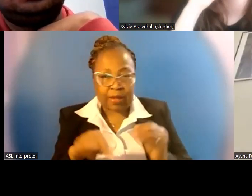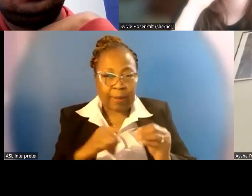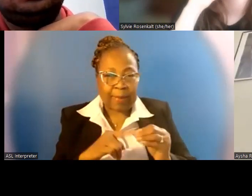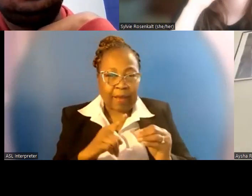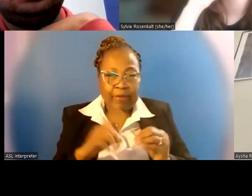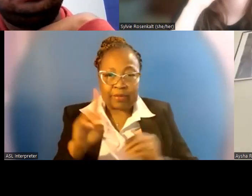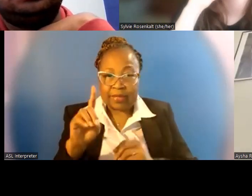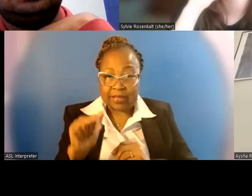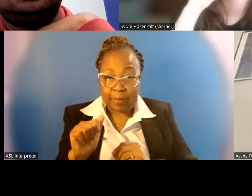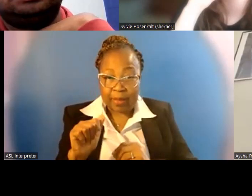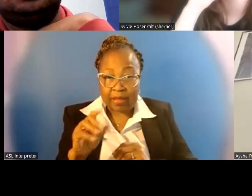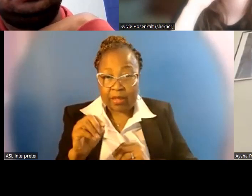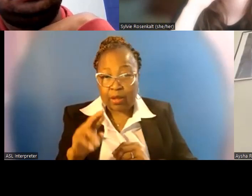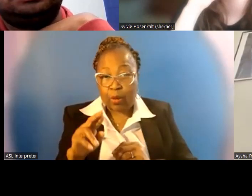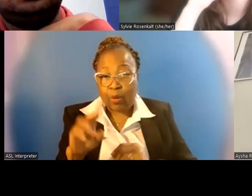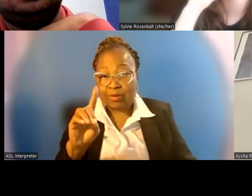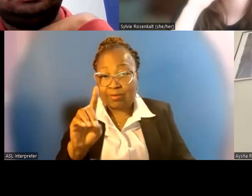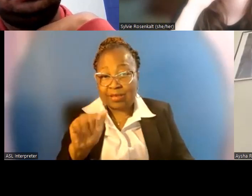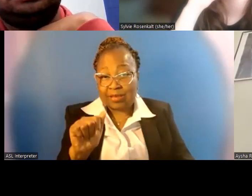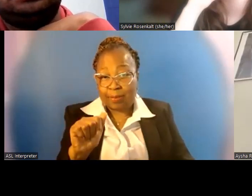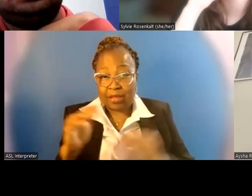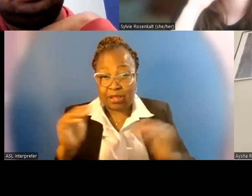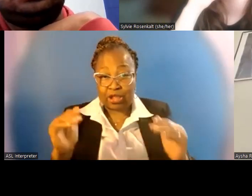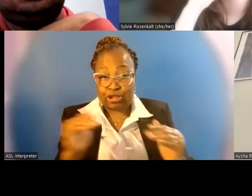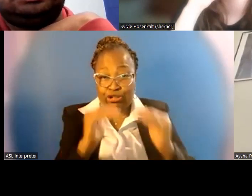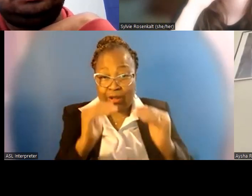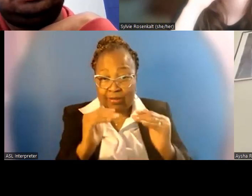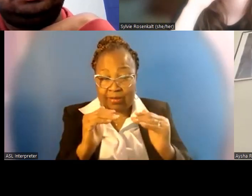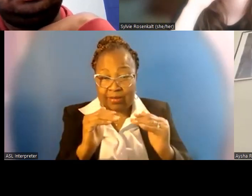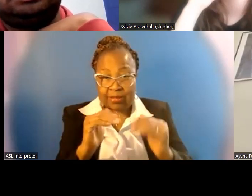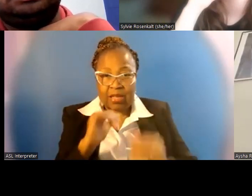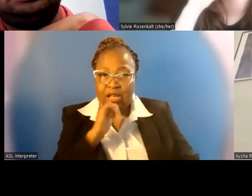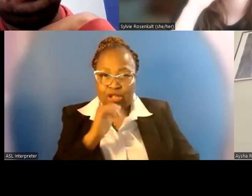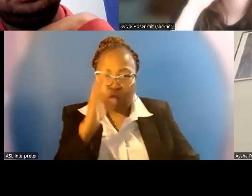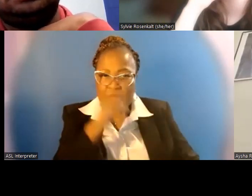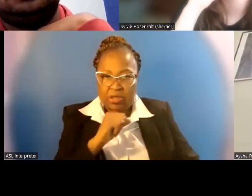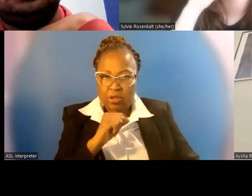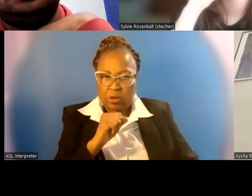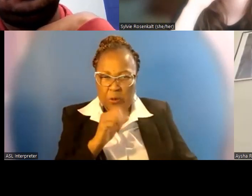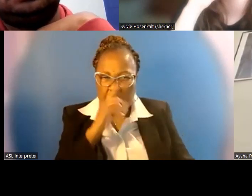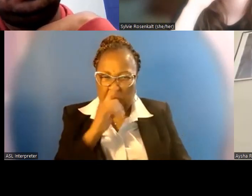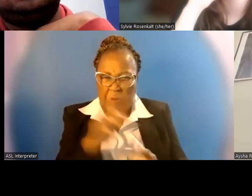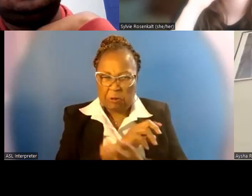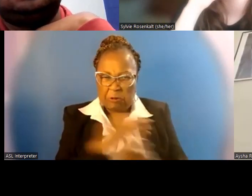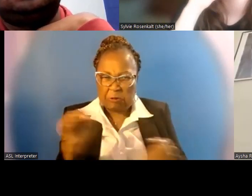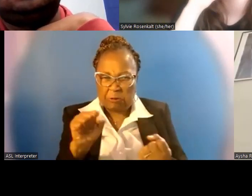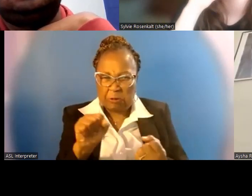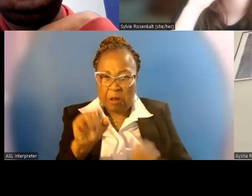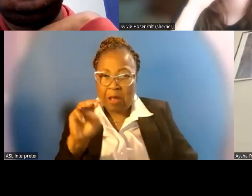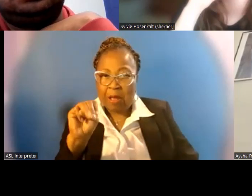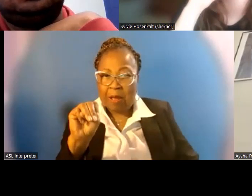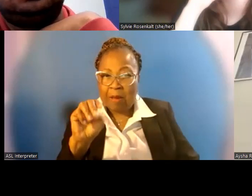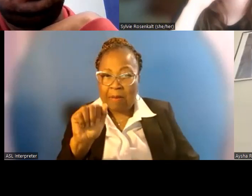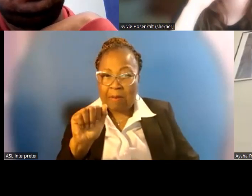or disability justice, don't assume malice because people are coming from different backgrounds